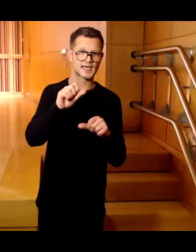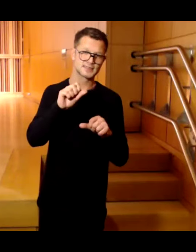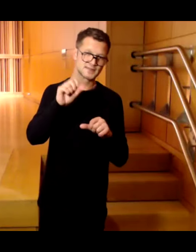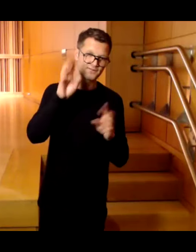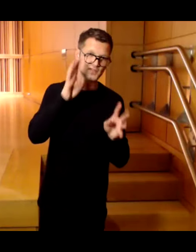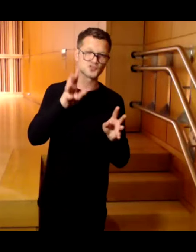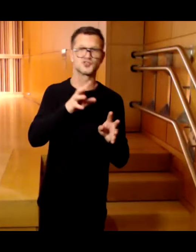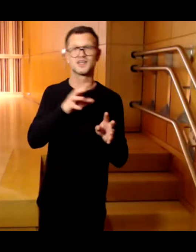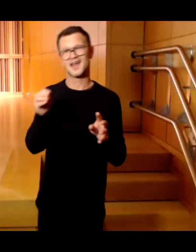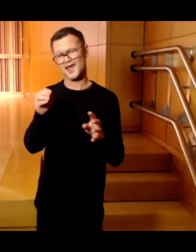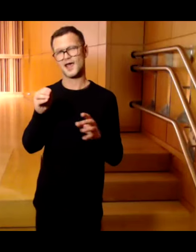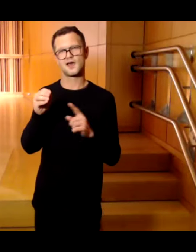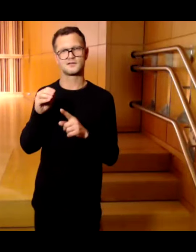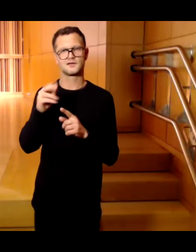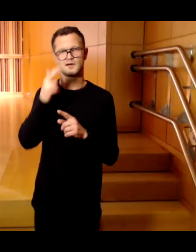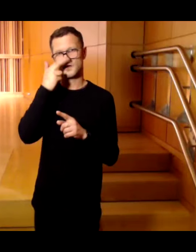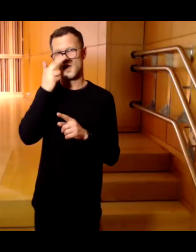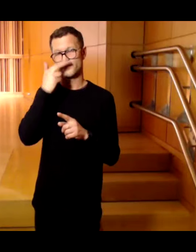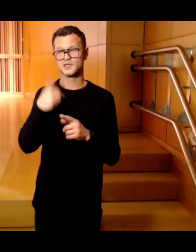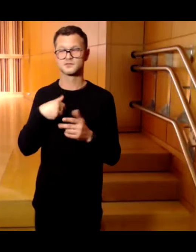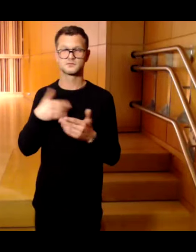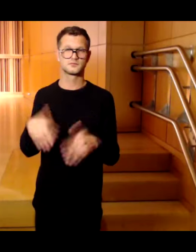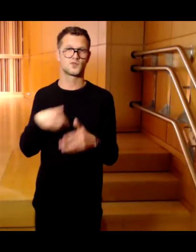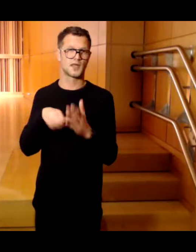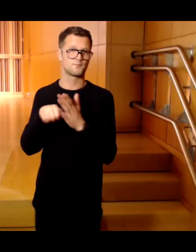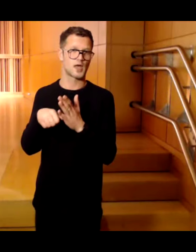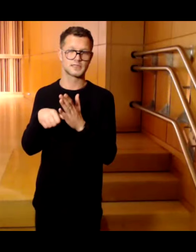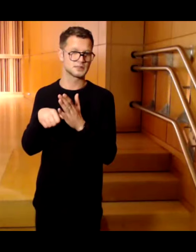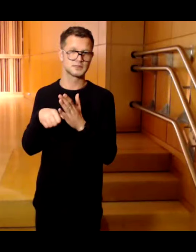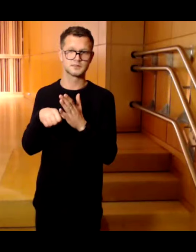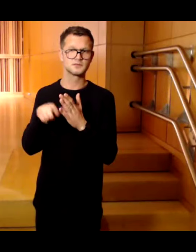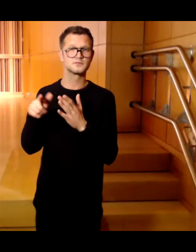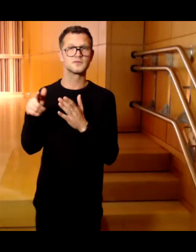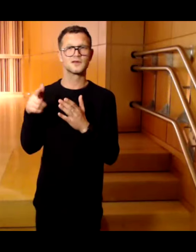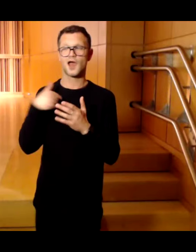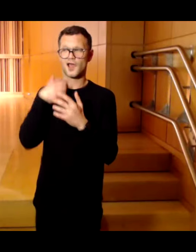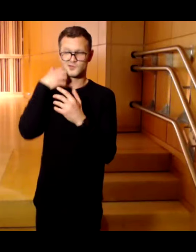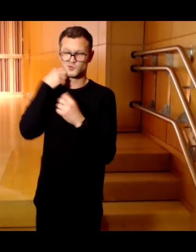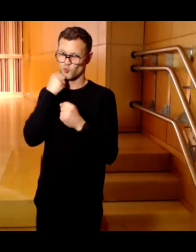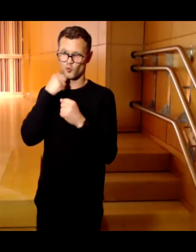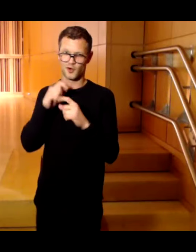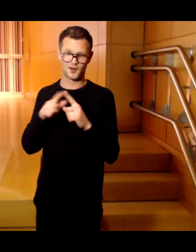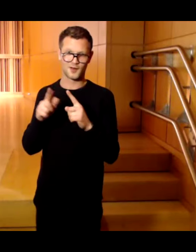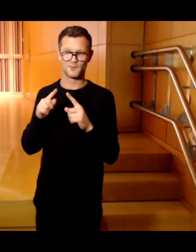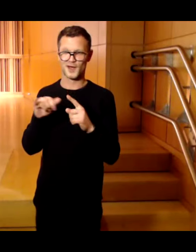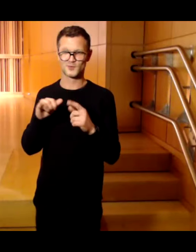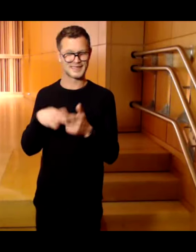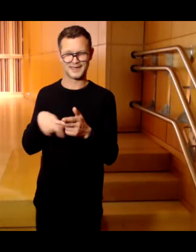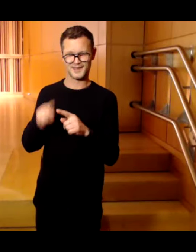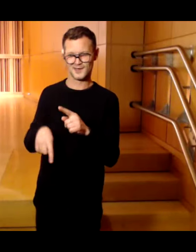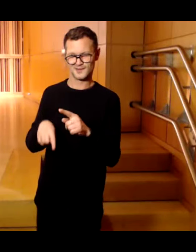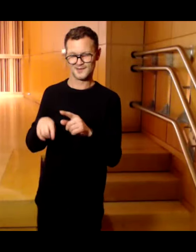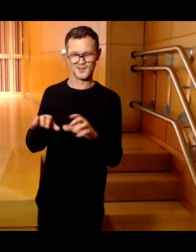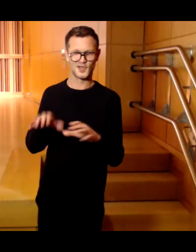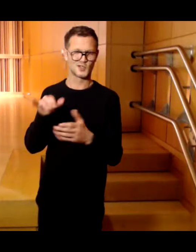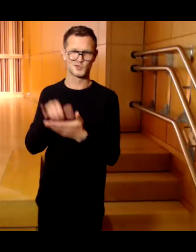Really impressed that, you know, Robert was able to have this dialogue with Chip, who I adore, but I was like, I could never do that, right? At least not back then.